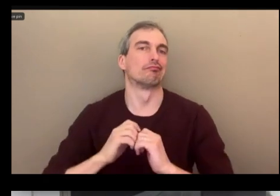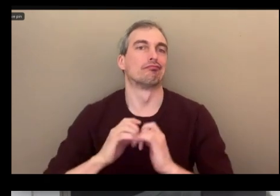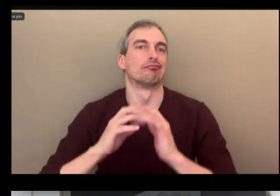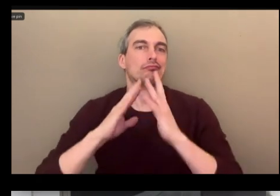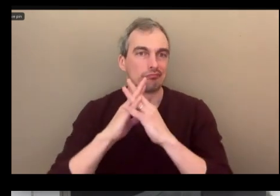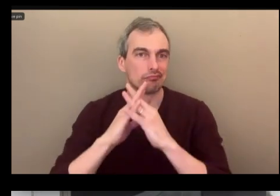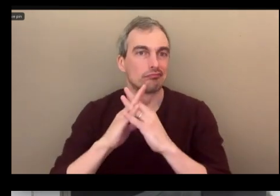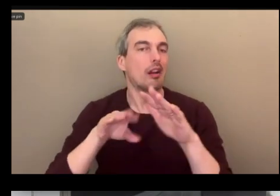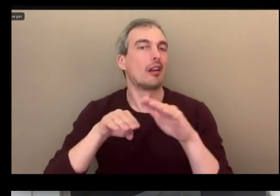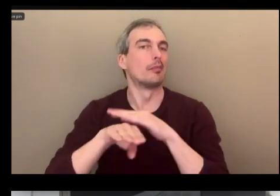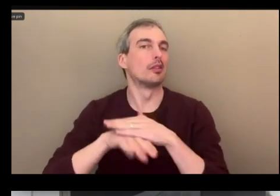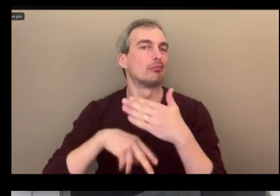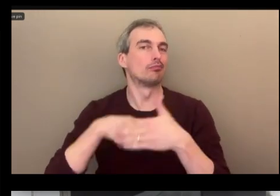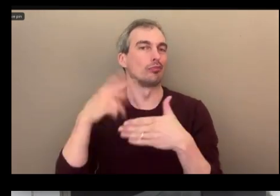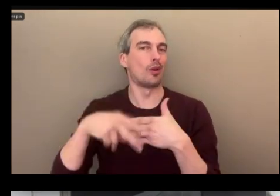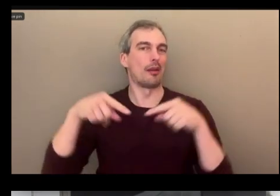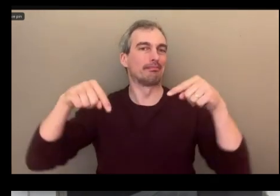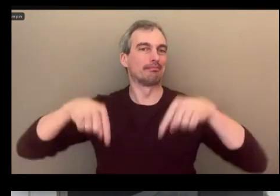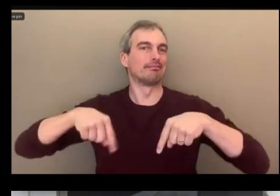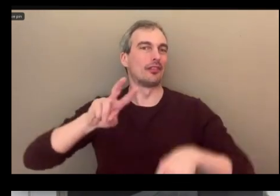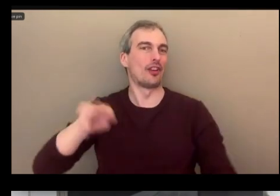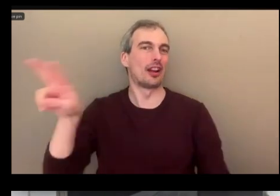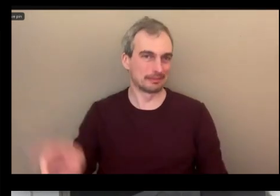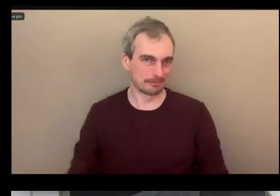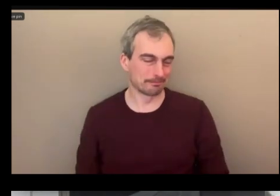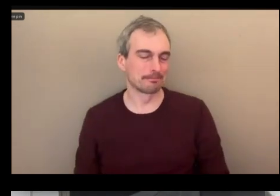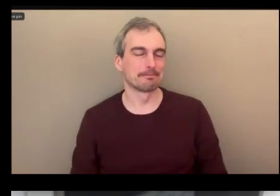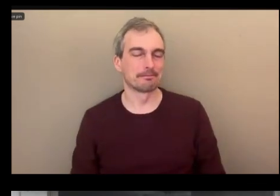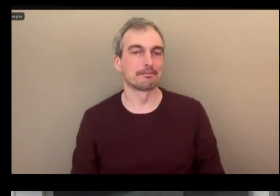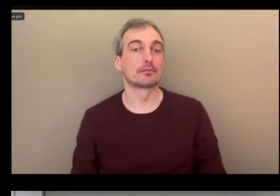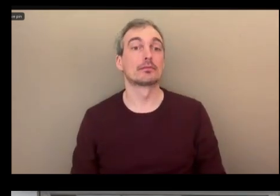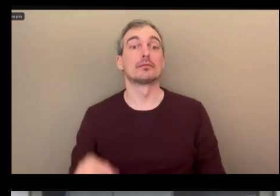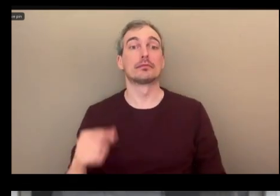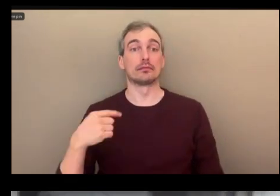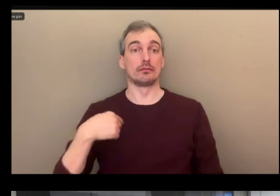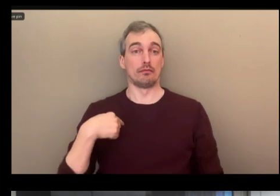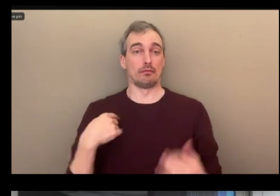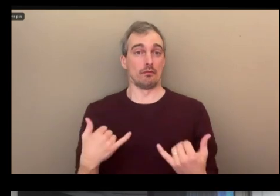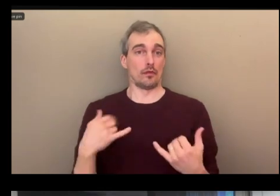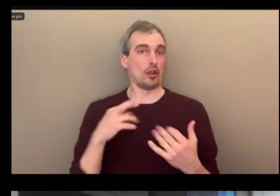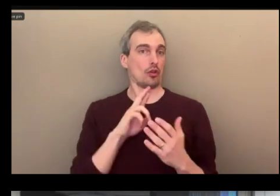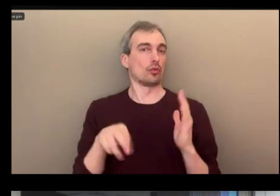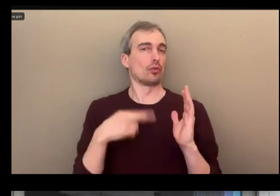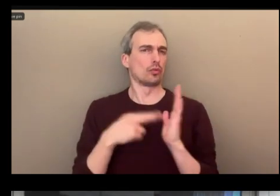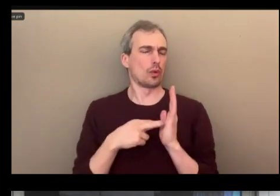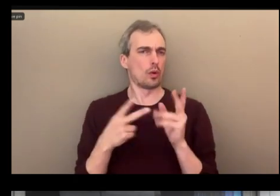This role has really allowed me to not only build something from the ground up,